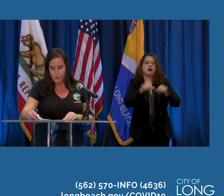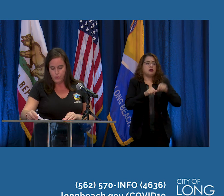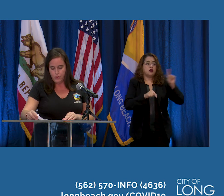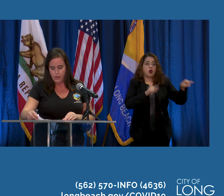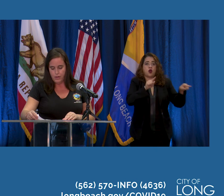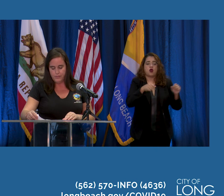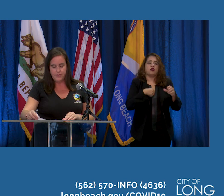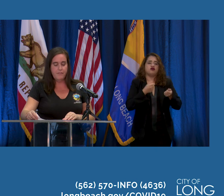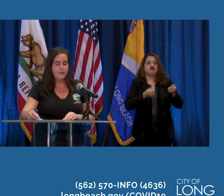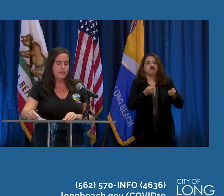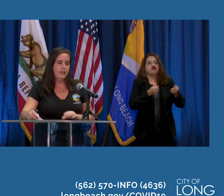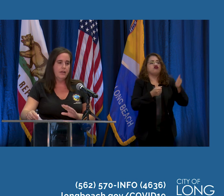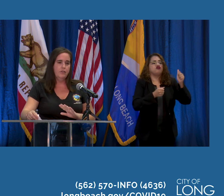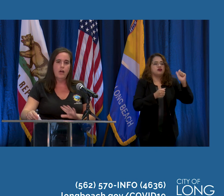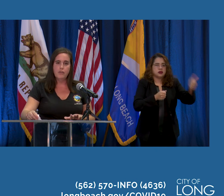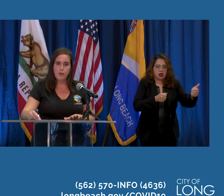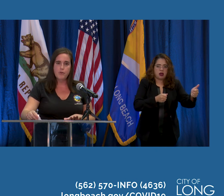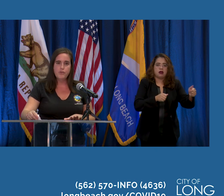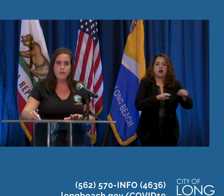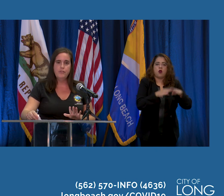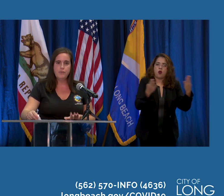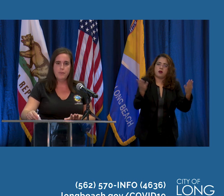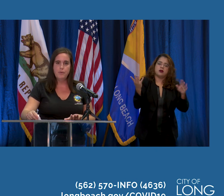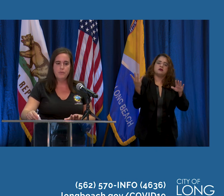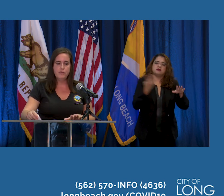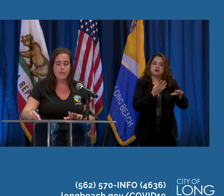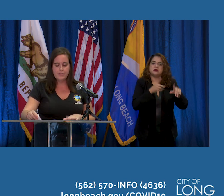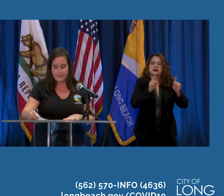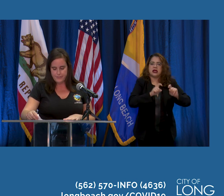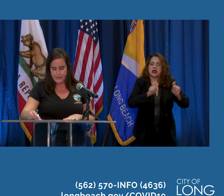So definitely a lot of opportunities for people to get tested.